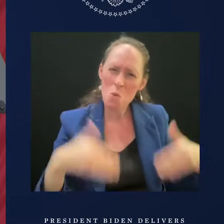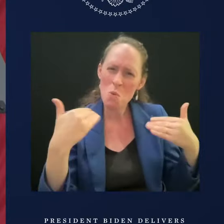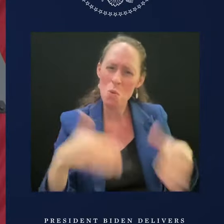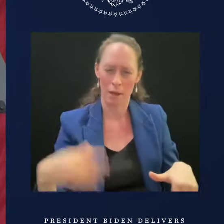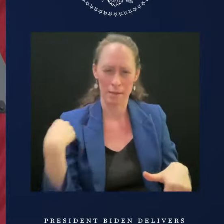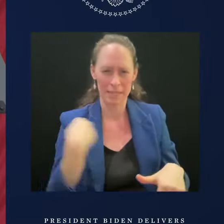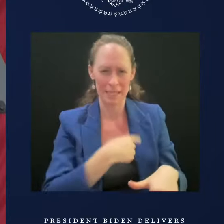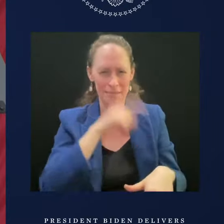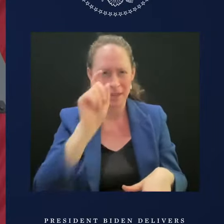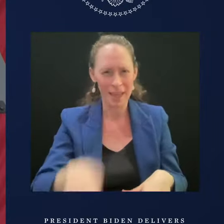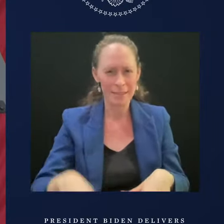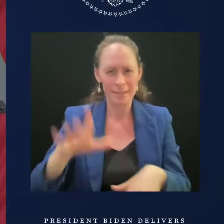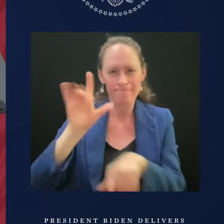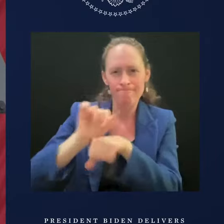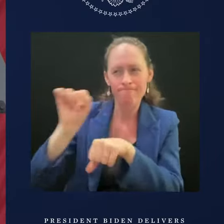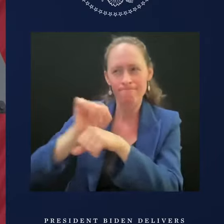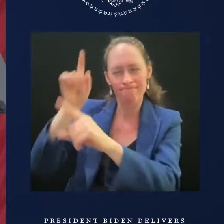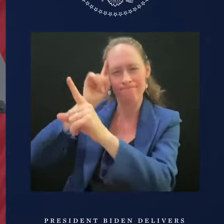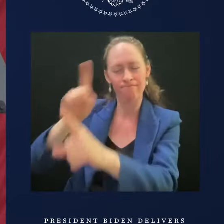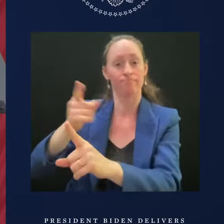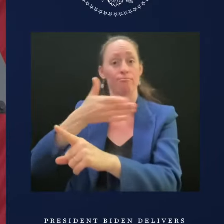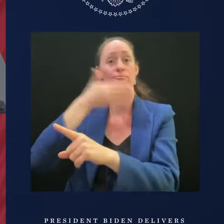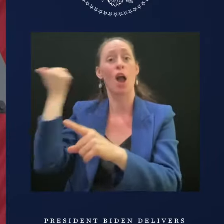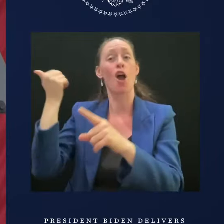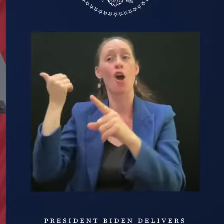We're the only nation in the world built on an idea.